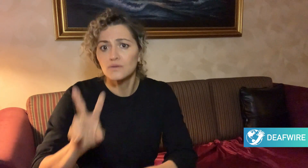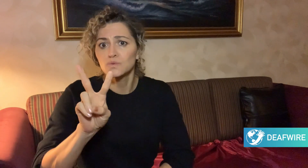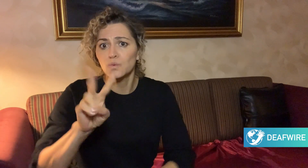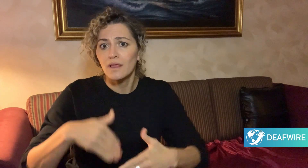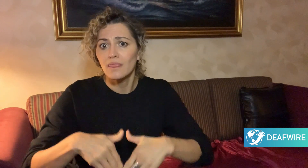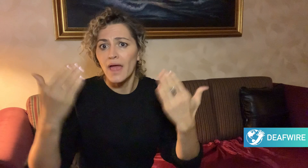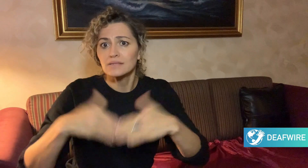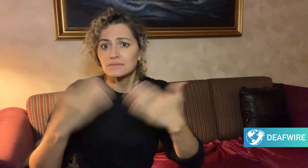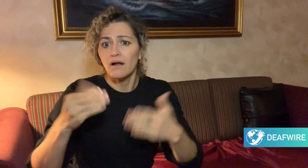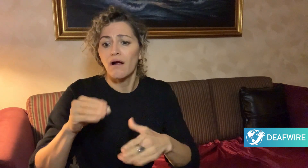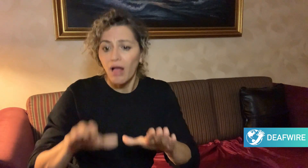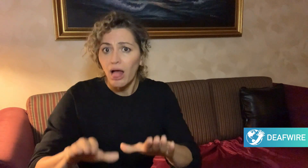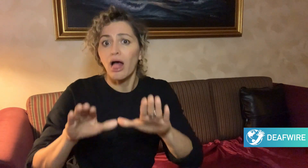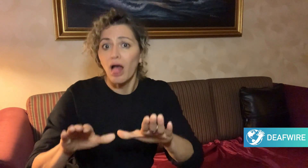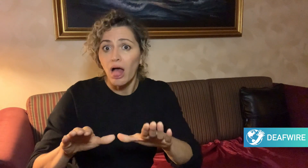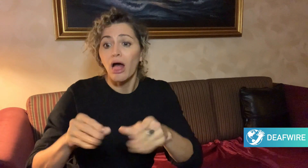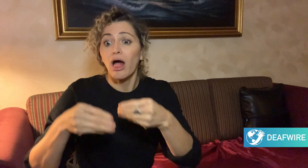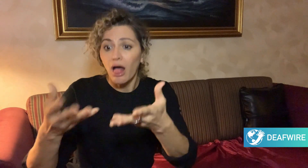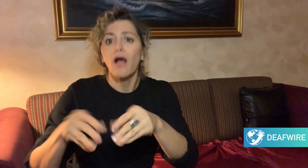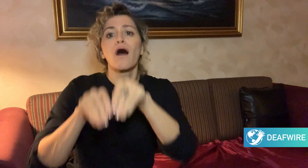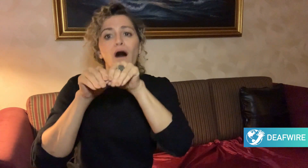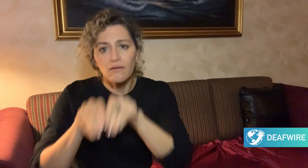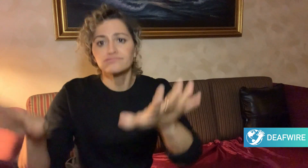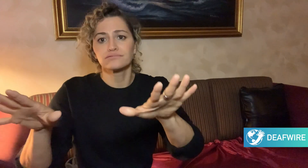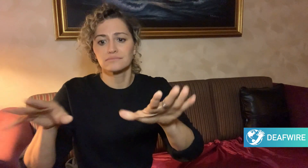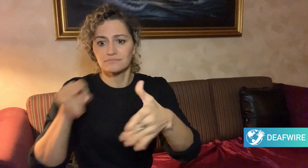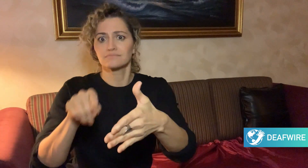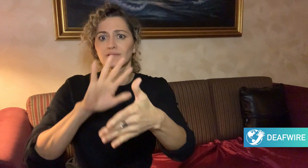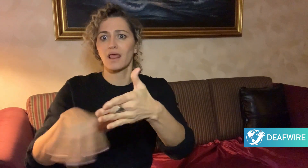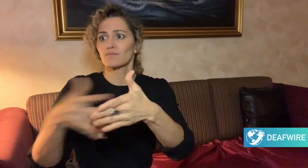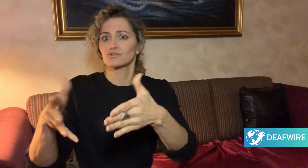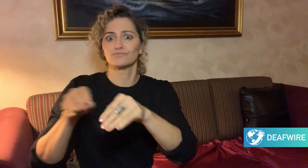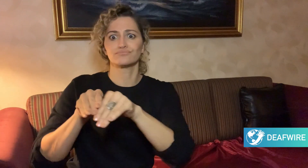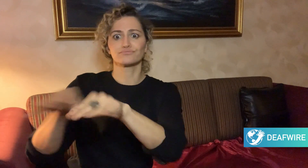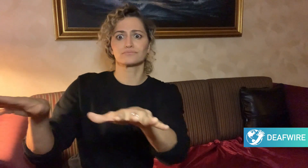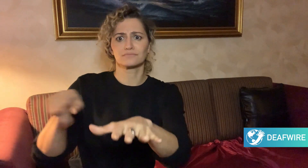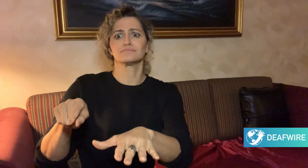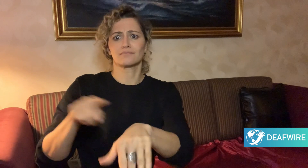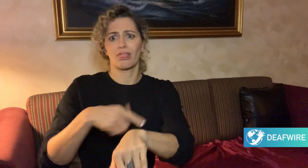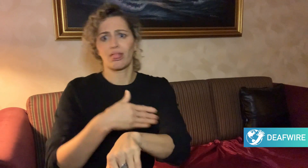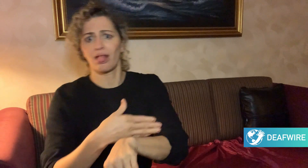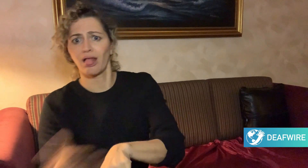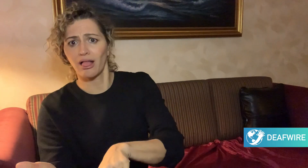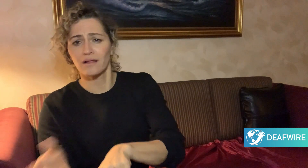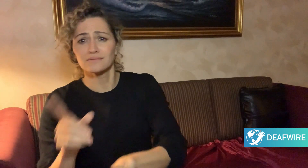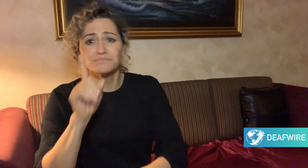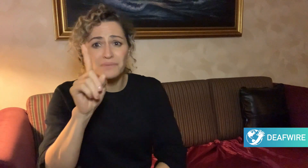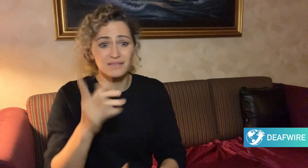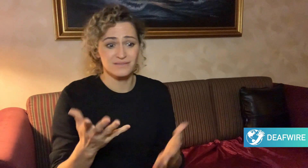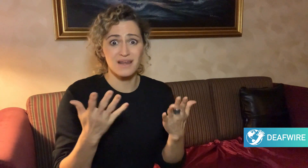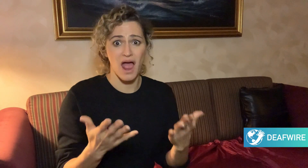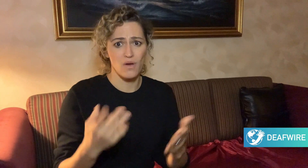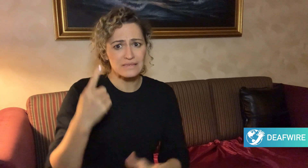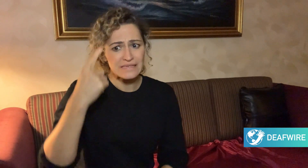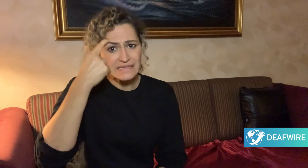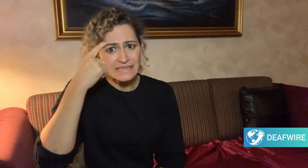But we thought with the coronavirus, there was